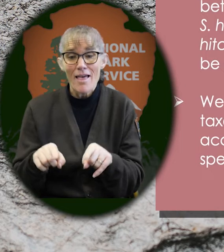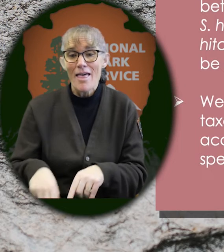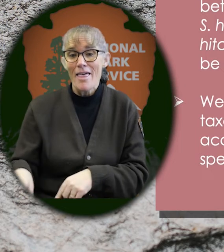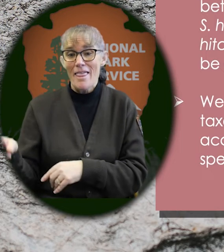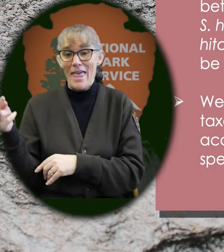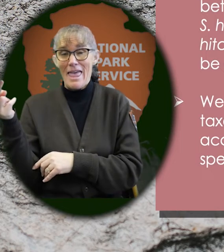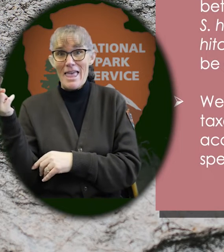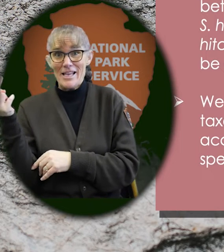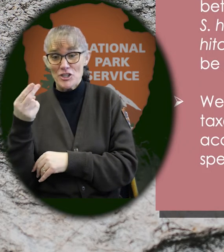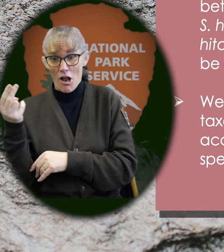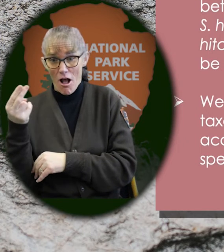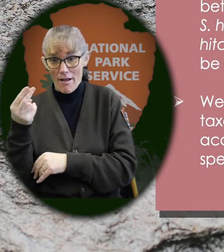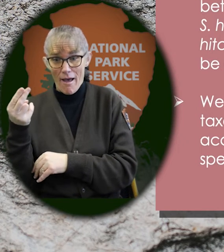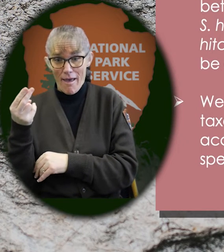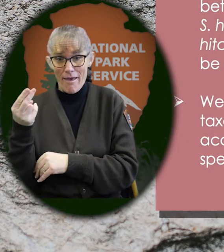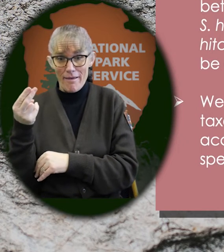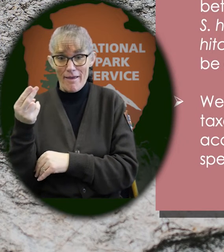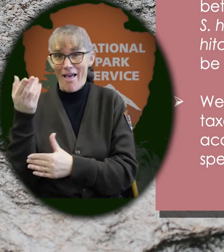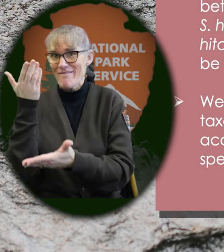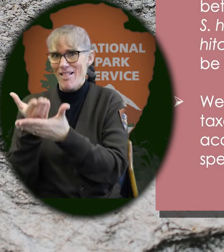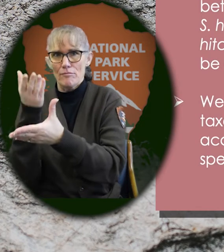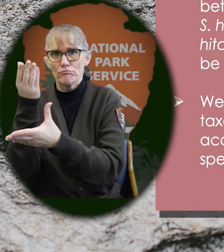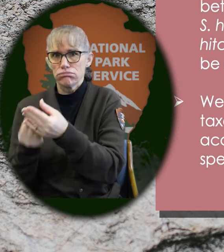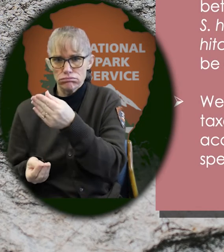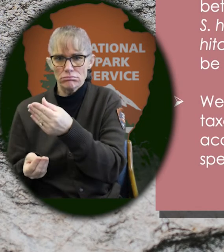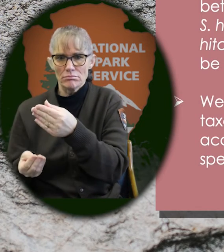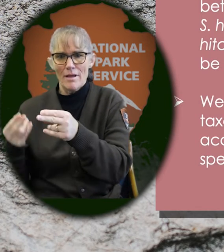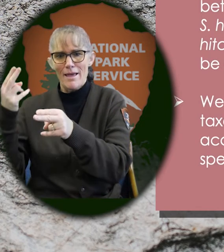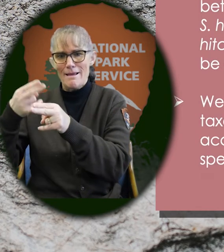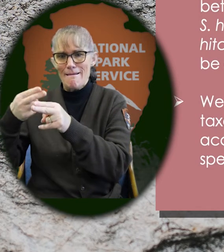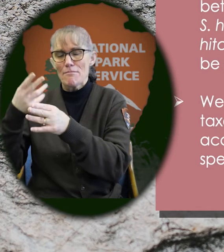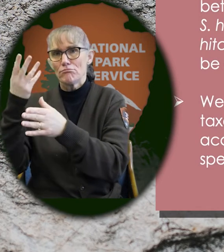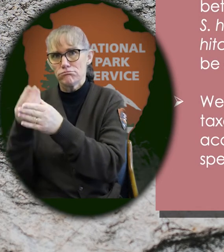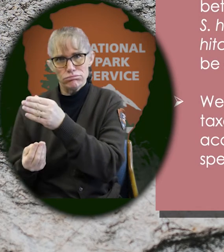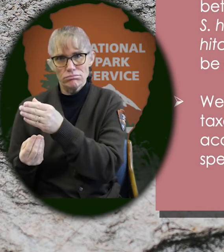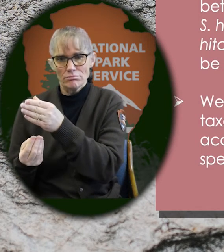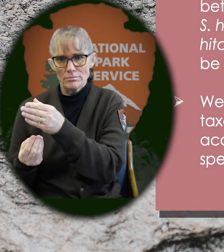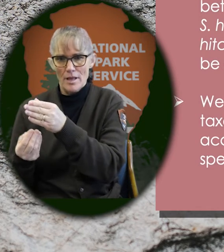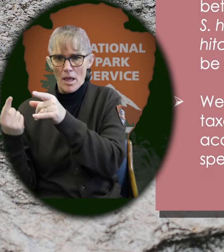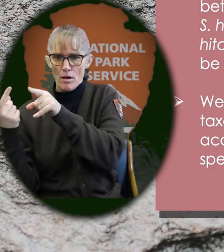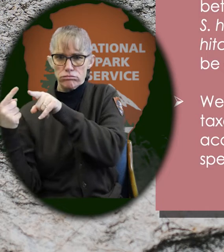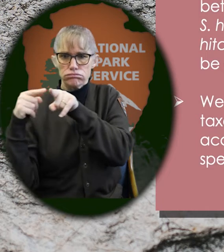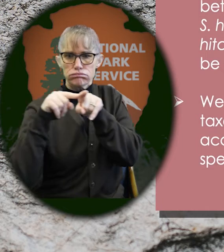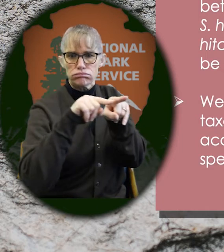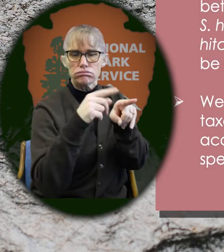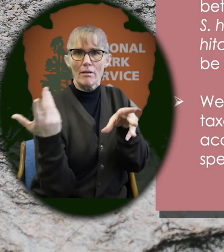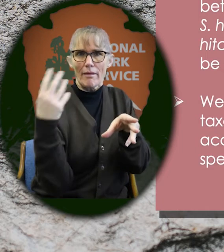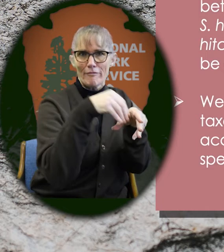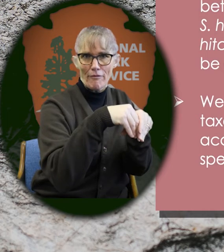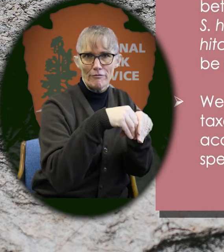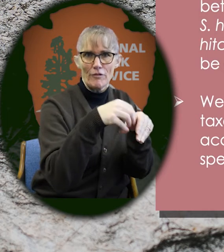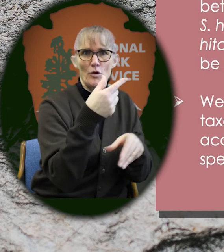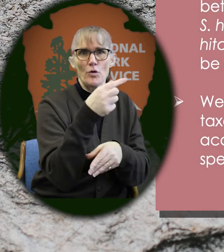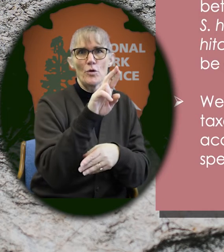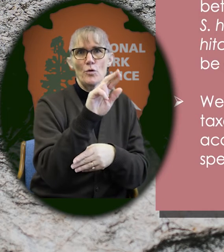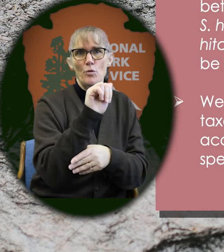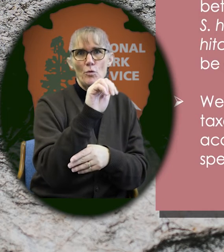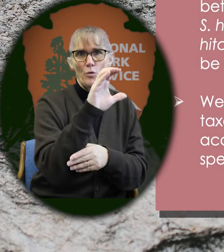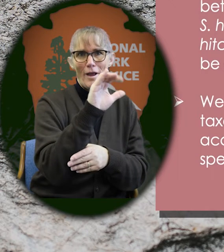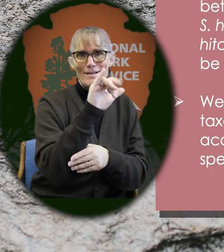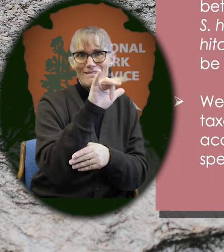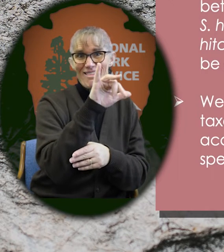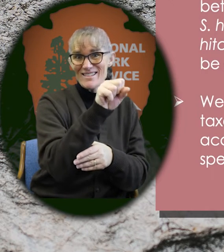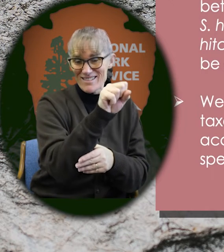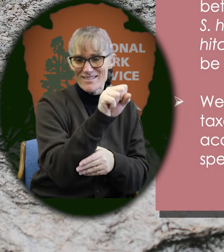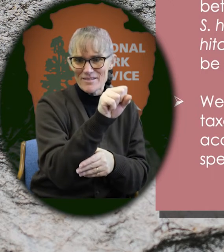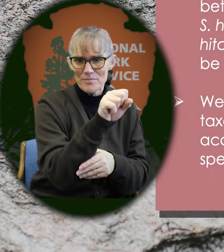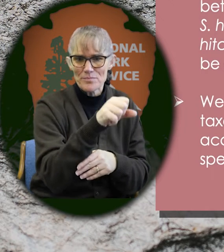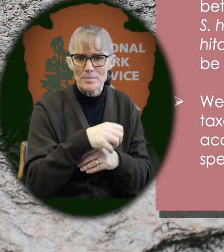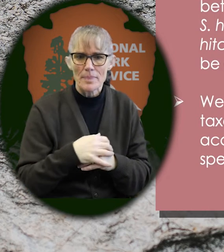then Stenomylus hitchcocki is no longer going to be a valid species, and that name will have to be synonymized into S. gracilis.